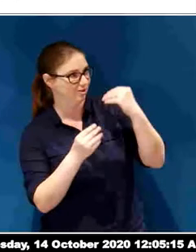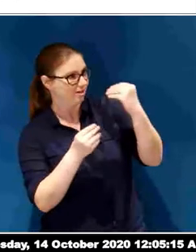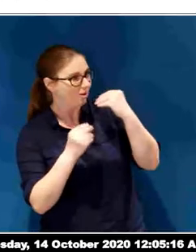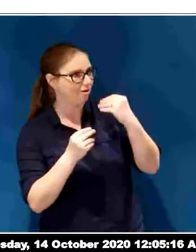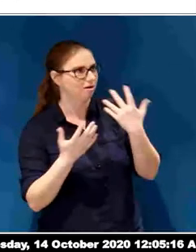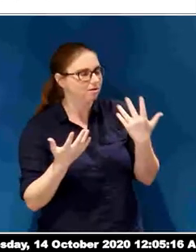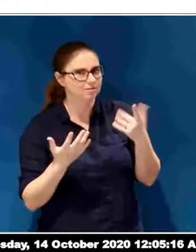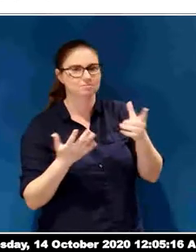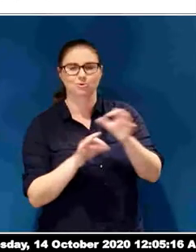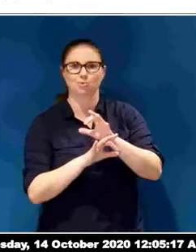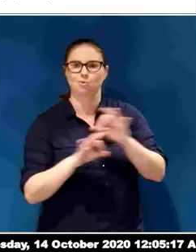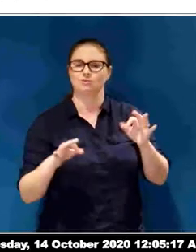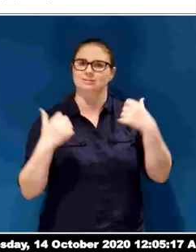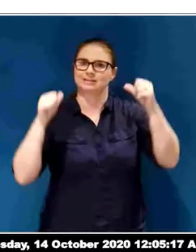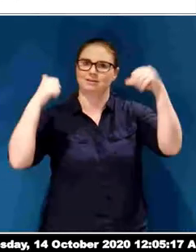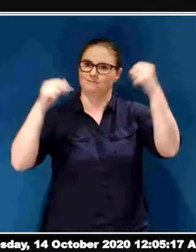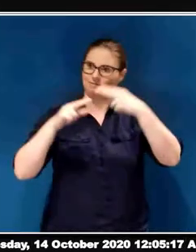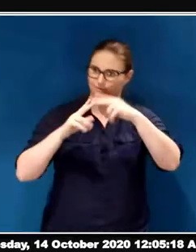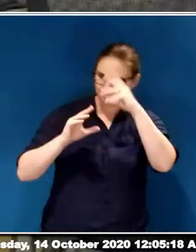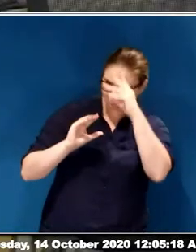Okay.